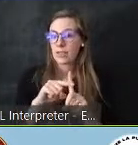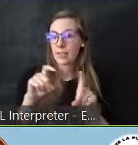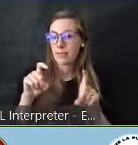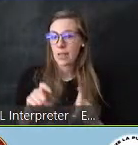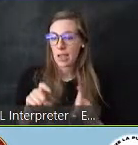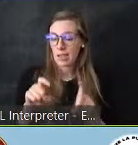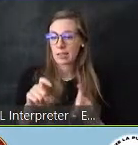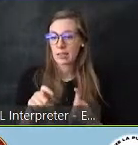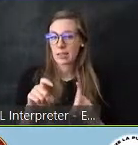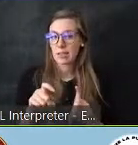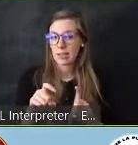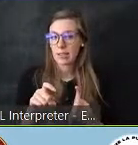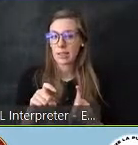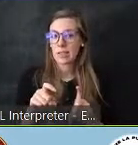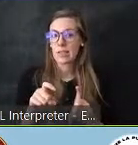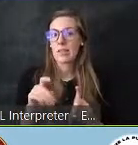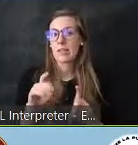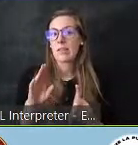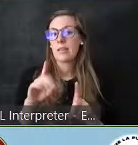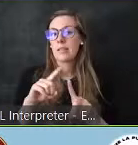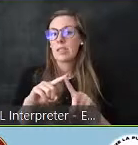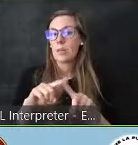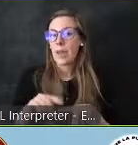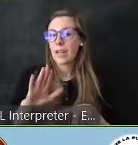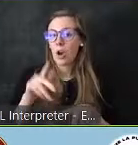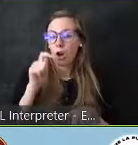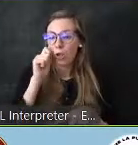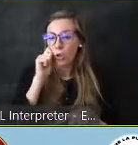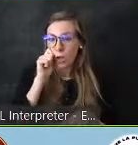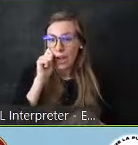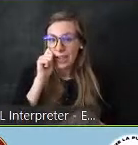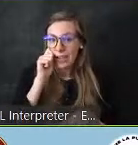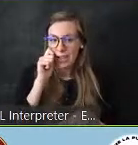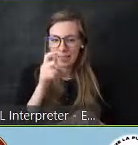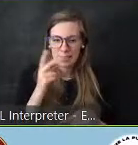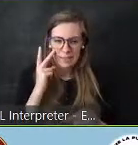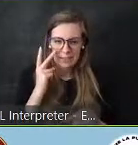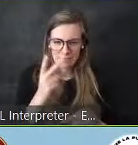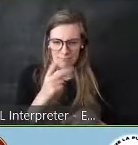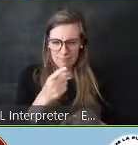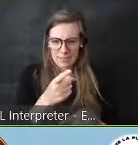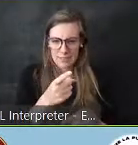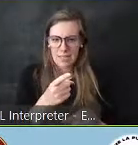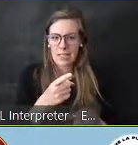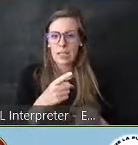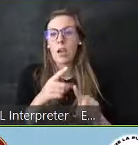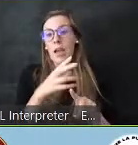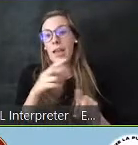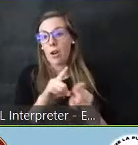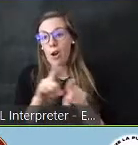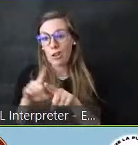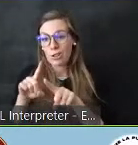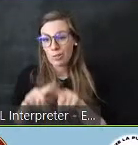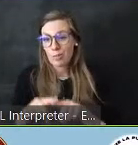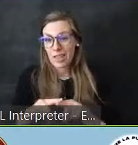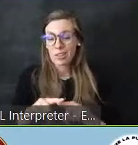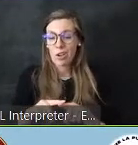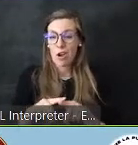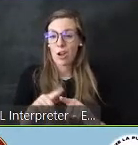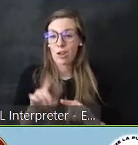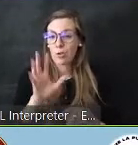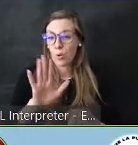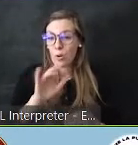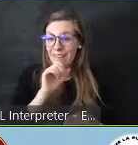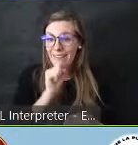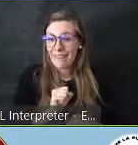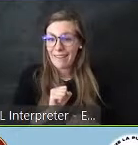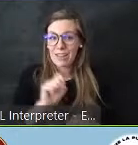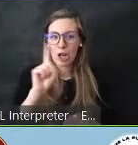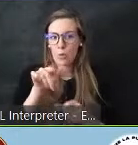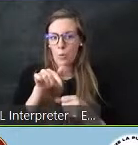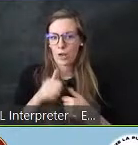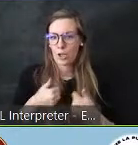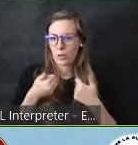by different ethnic crisis and also by and geographical and by ethnic groups.